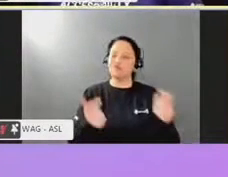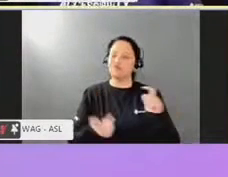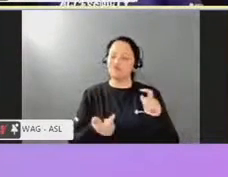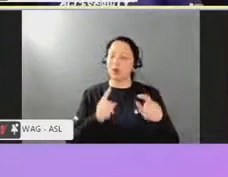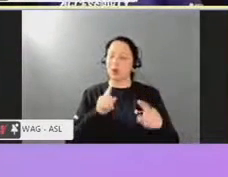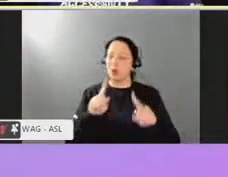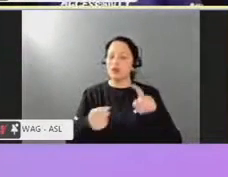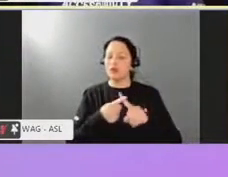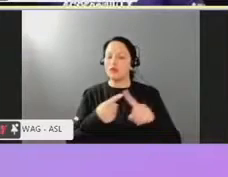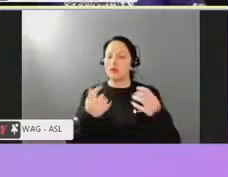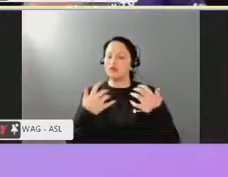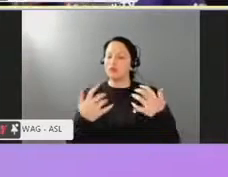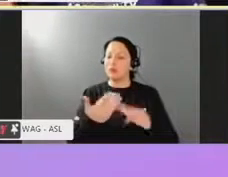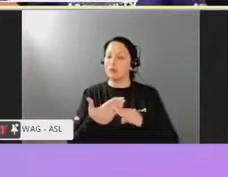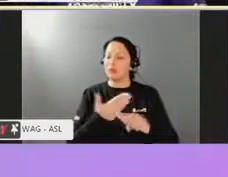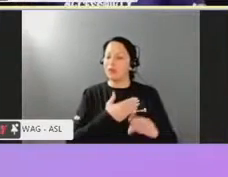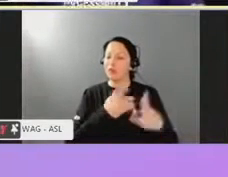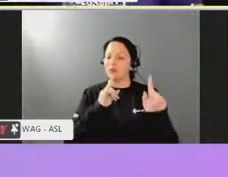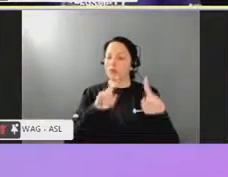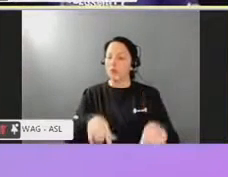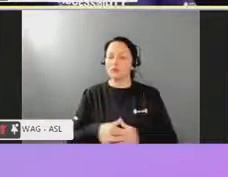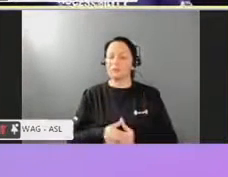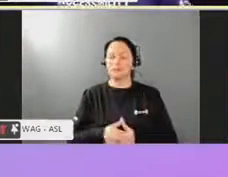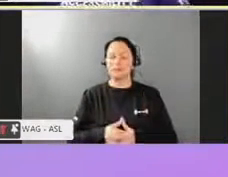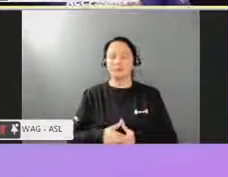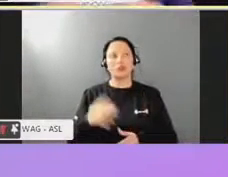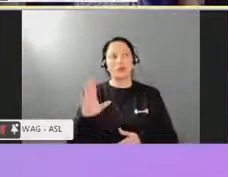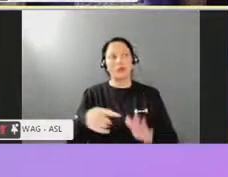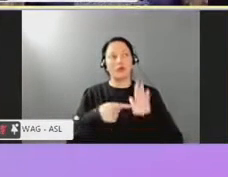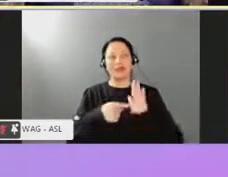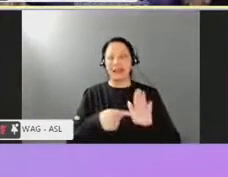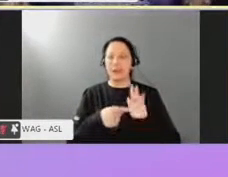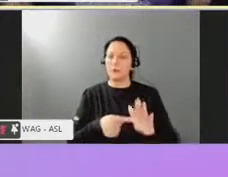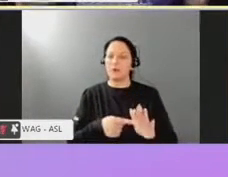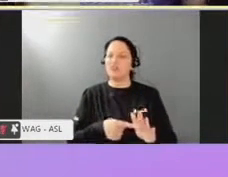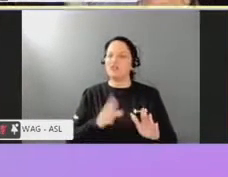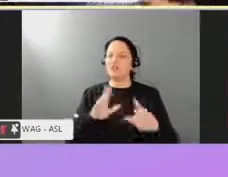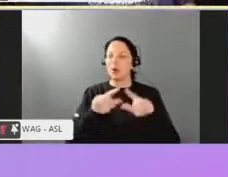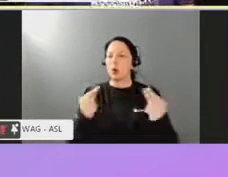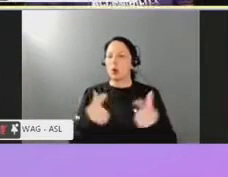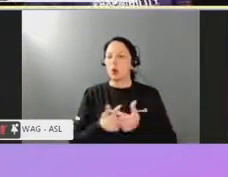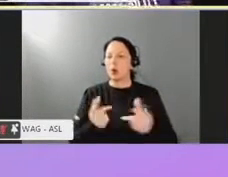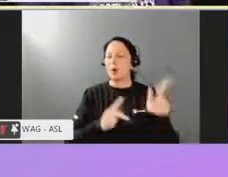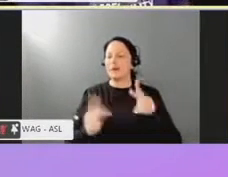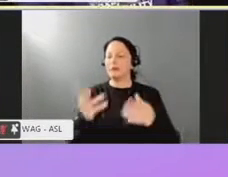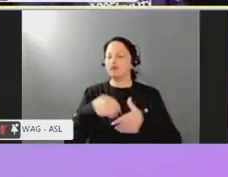rarely, usually, always? And then do I systematically reformulate questions or statements coming from the